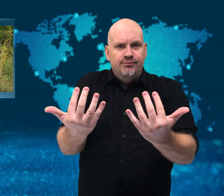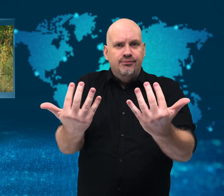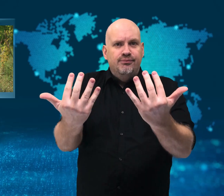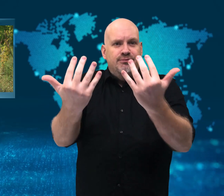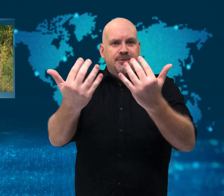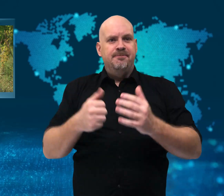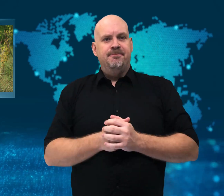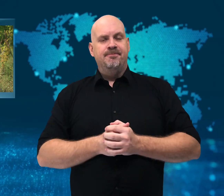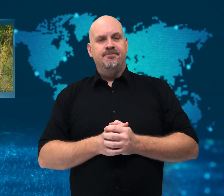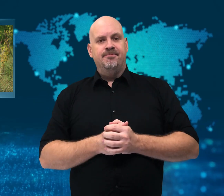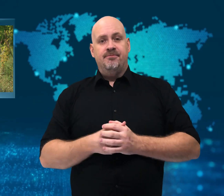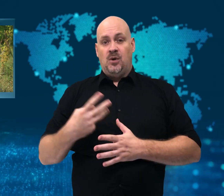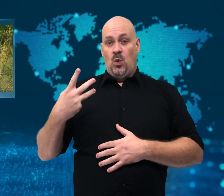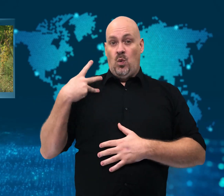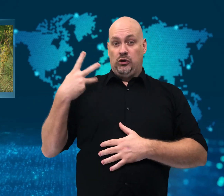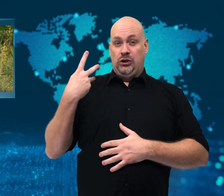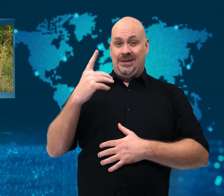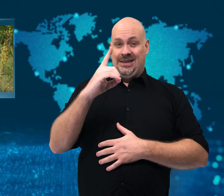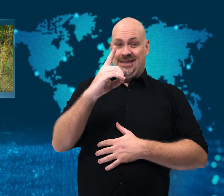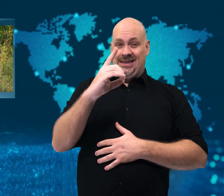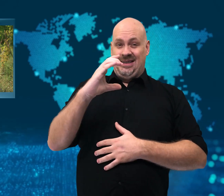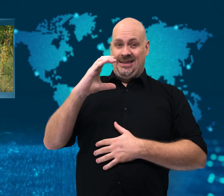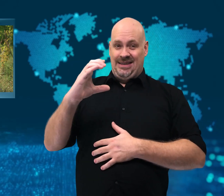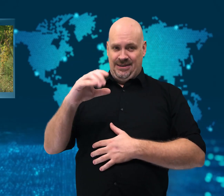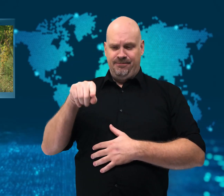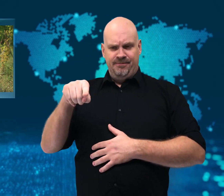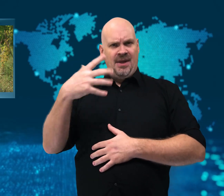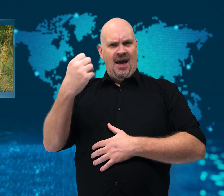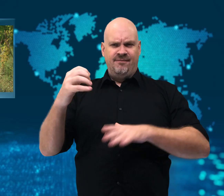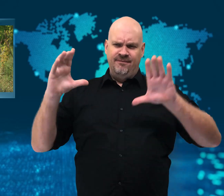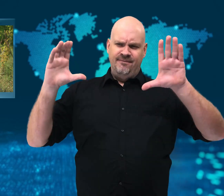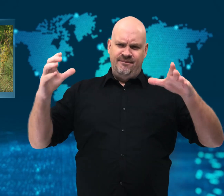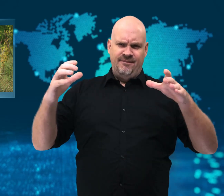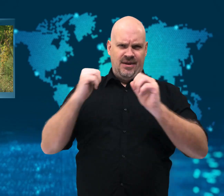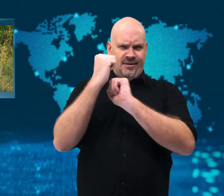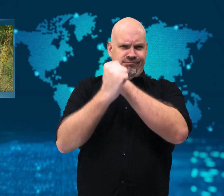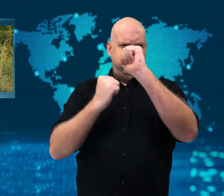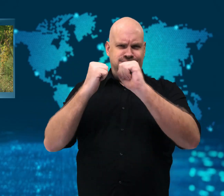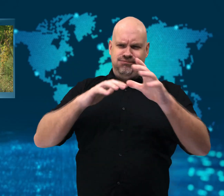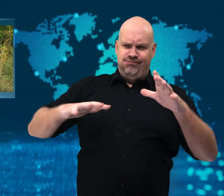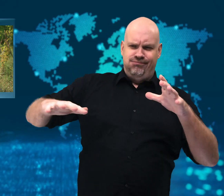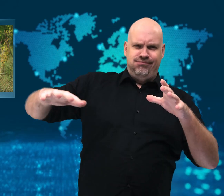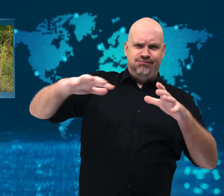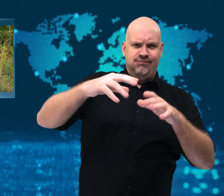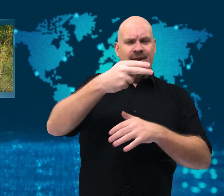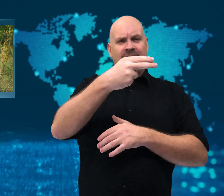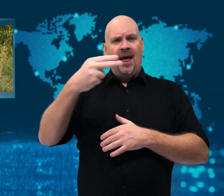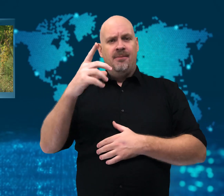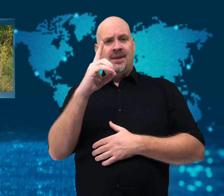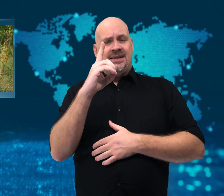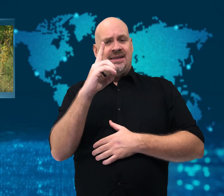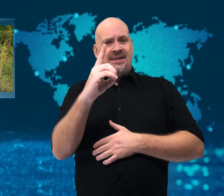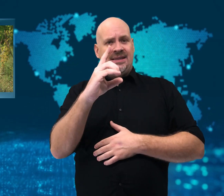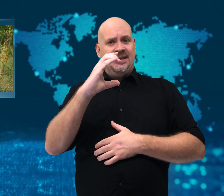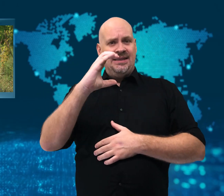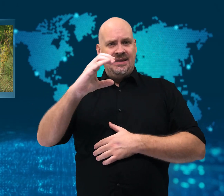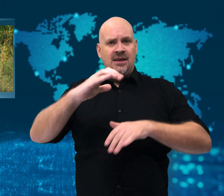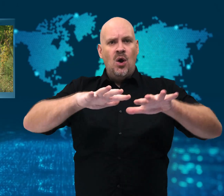In the US state of Washington, D.C.